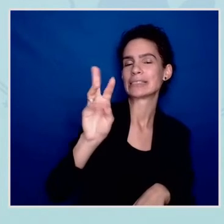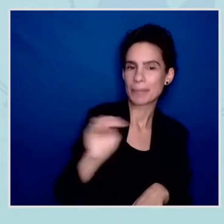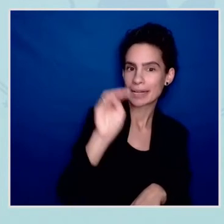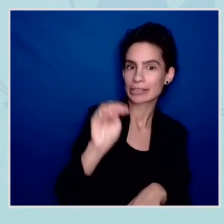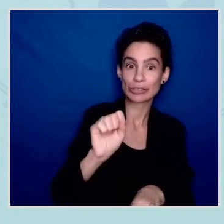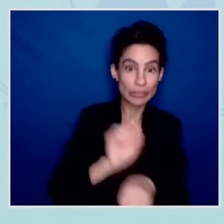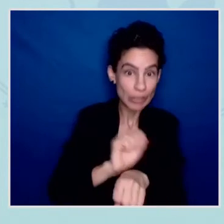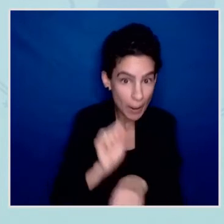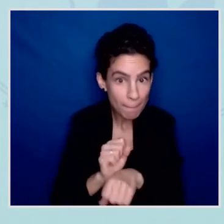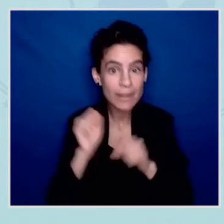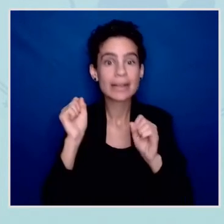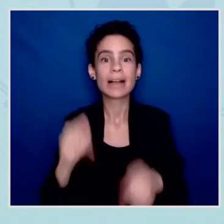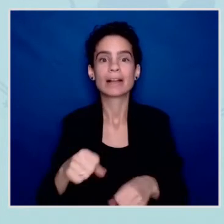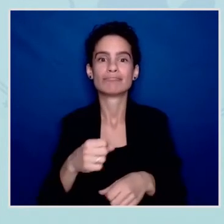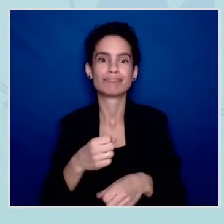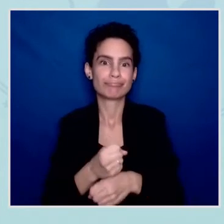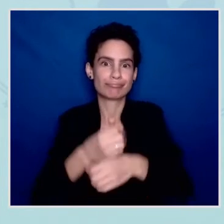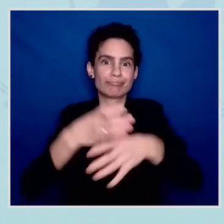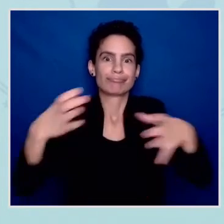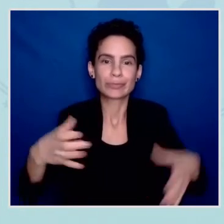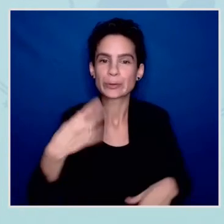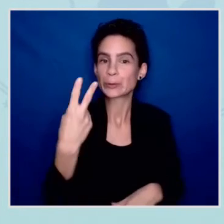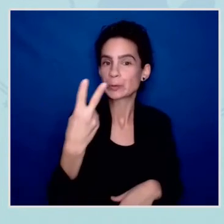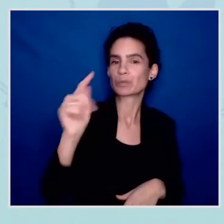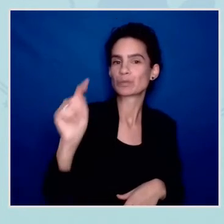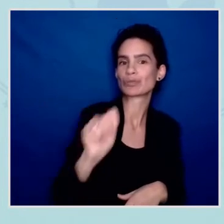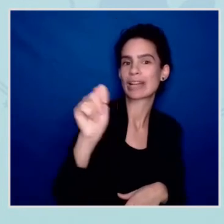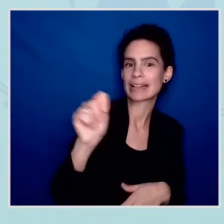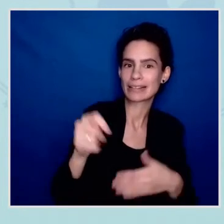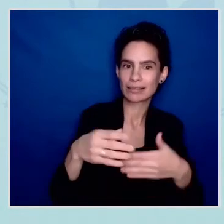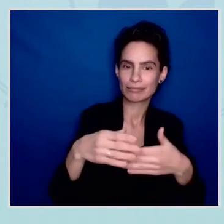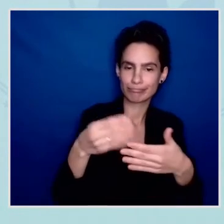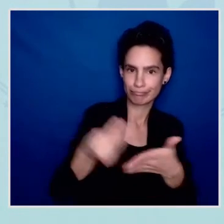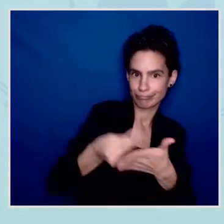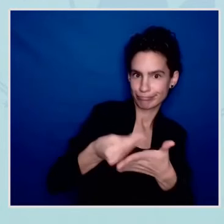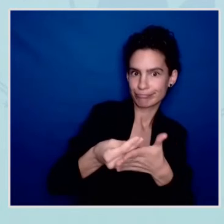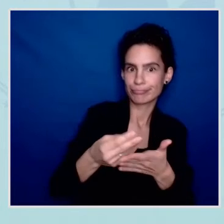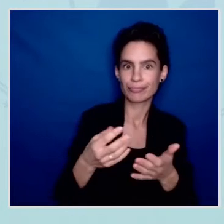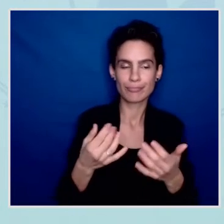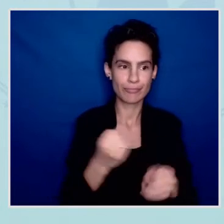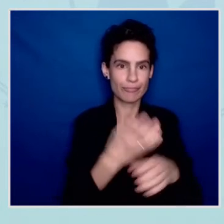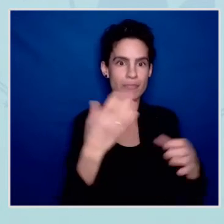ORIGINALLY TALKING ABOUT AND SAID IT WAS NECESSARY TO KEEP THE ECONOMY FROM GOING DOWN, WE